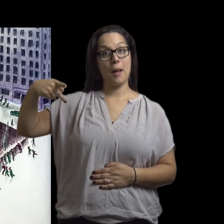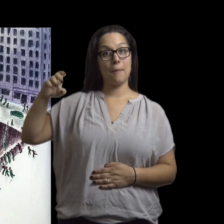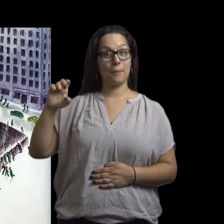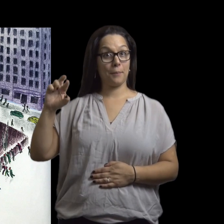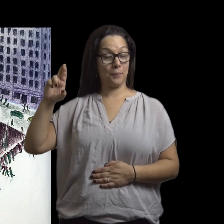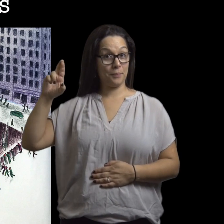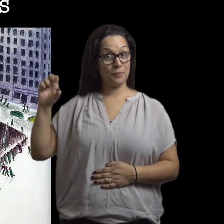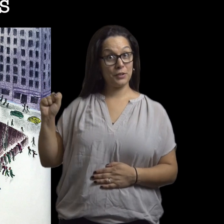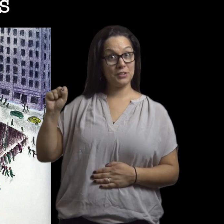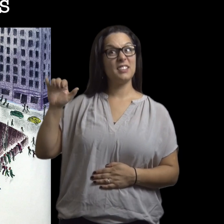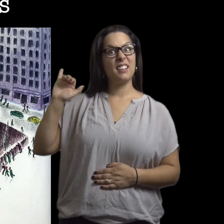skyscrapers